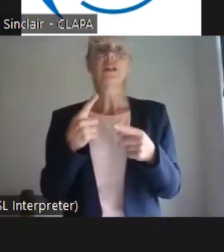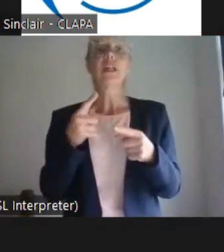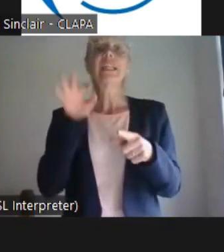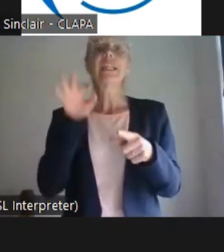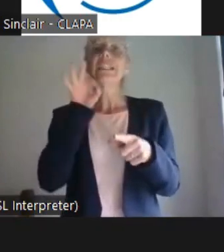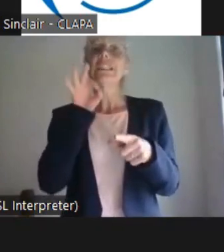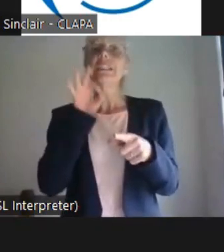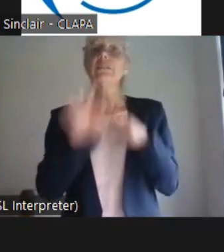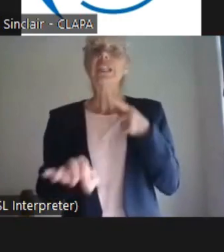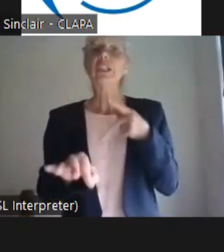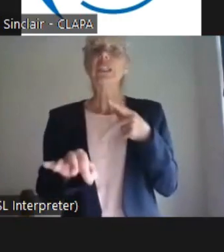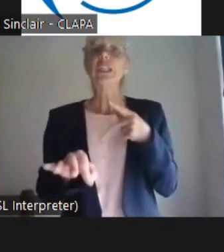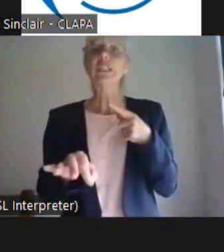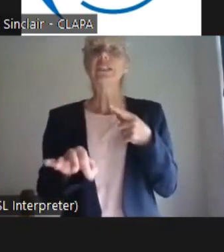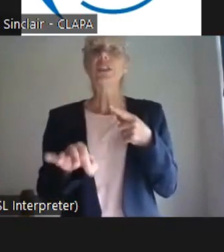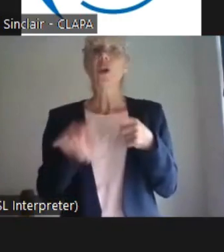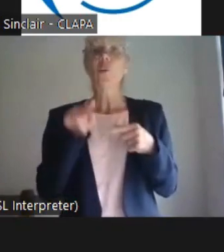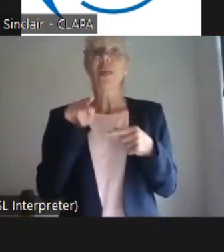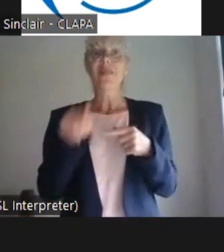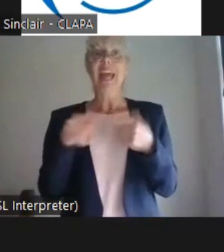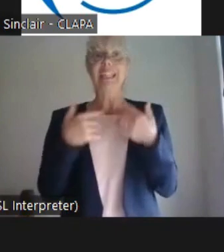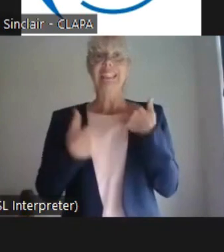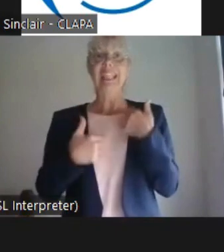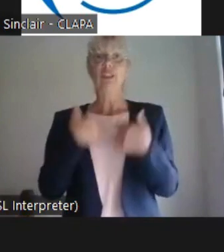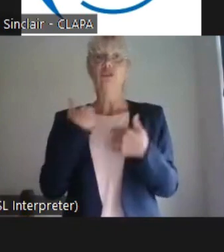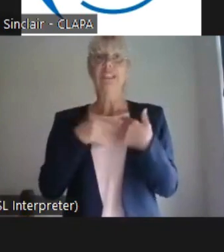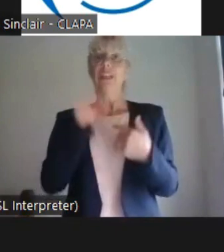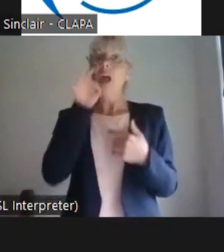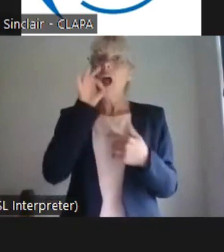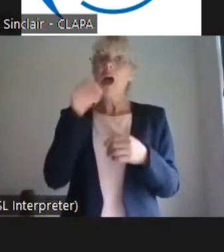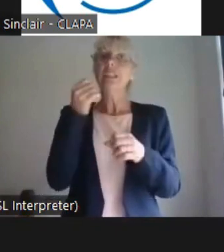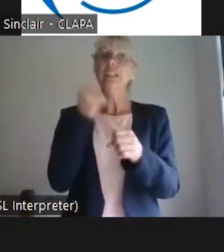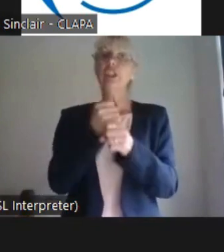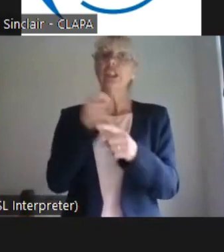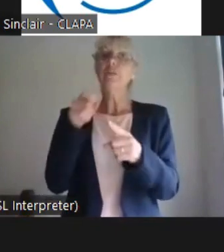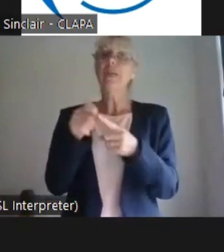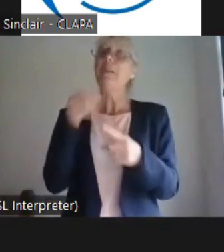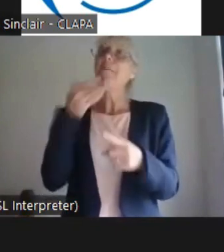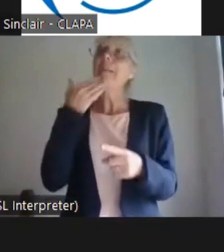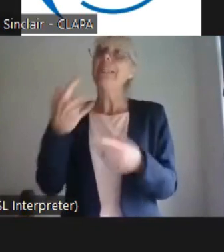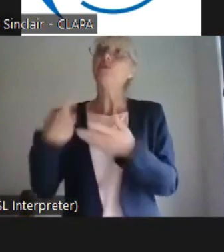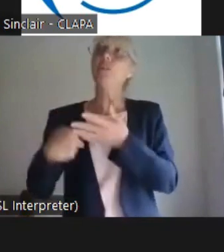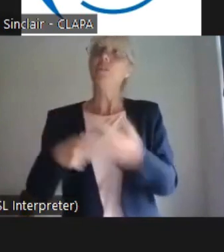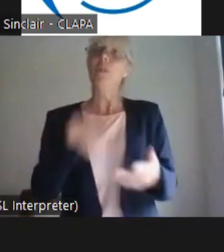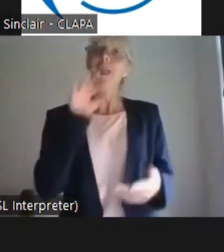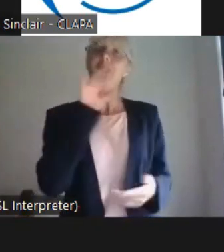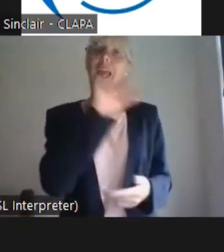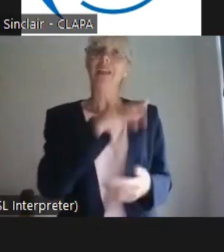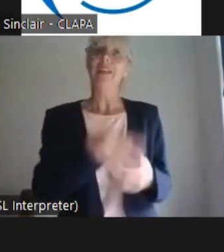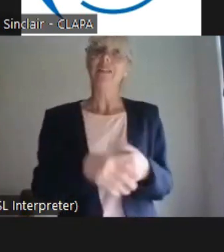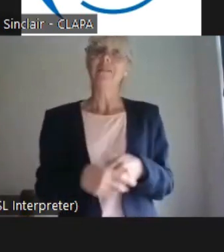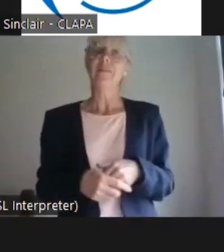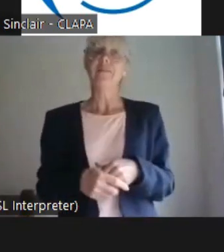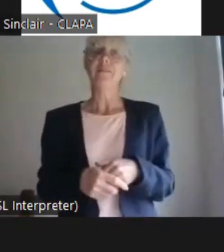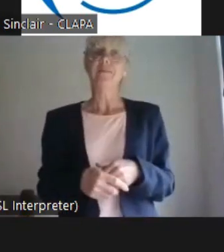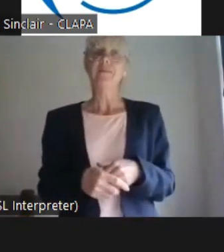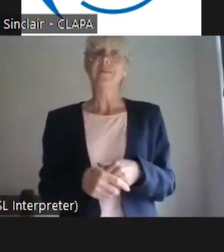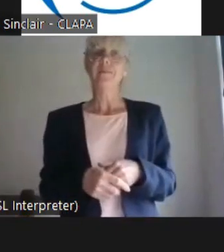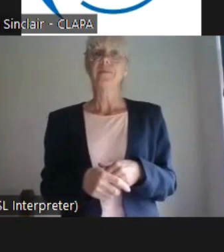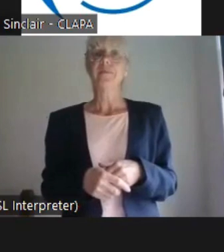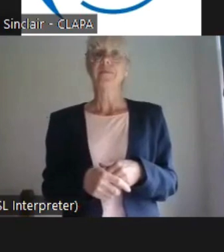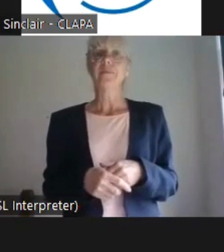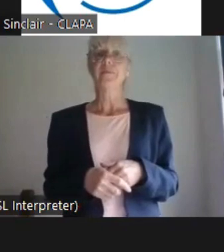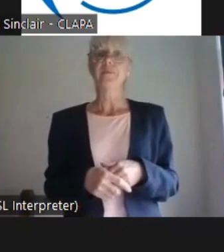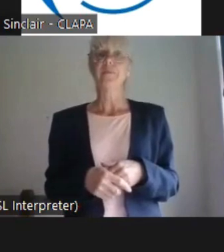particular interest and ask the GP to send you there I mean there is um uh it is they may say